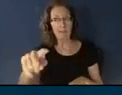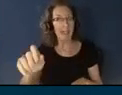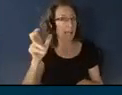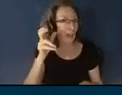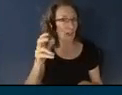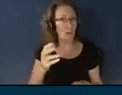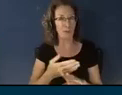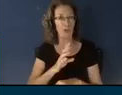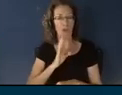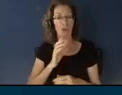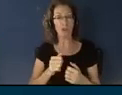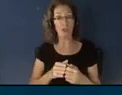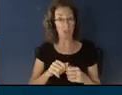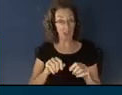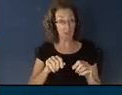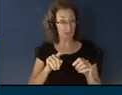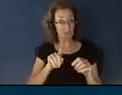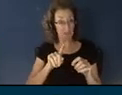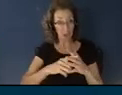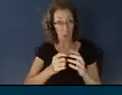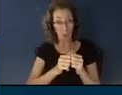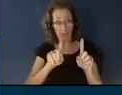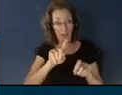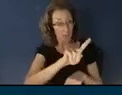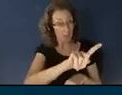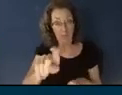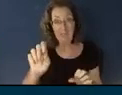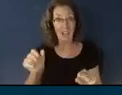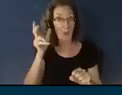It's no harm just asking can everybody hear me to make sure that they you know they're all their